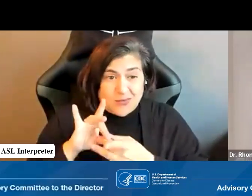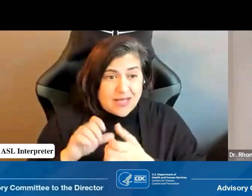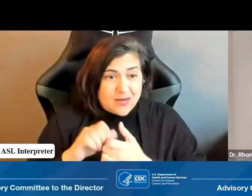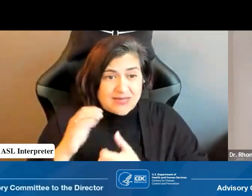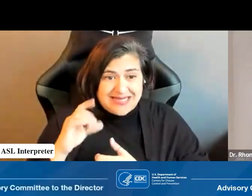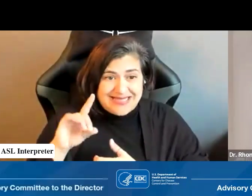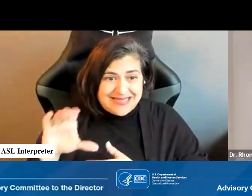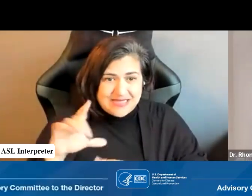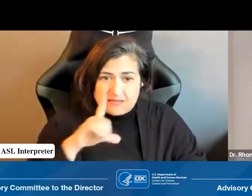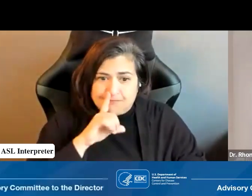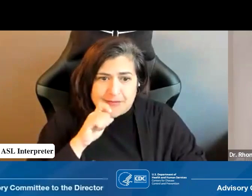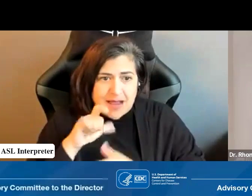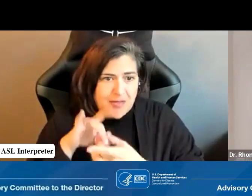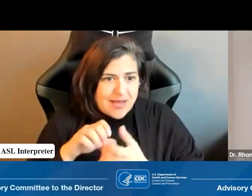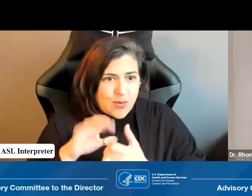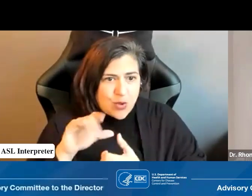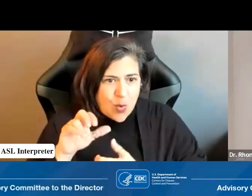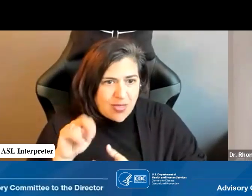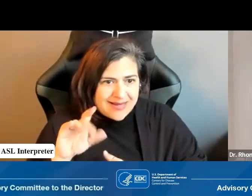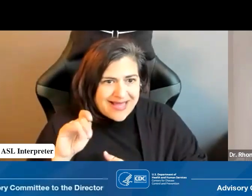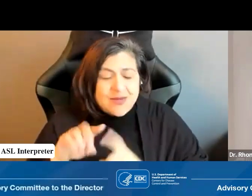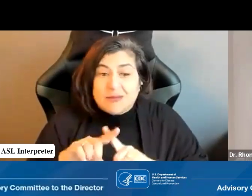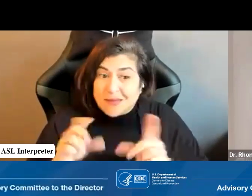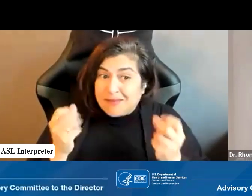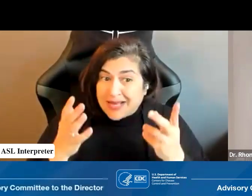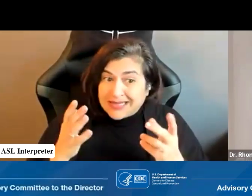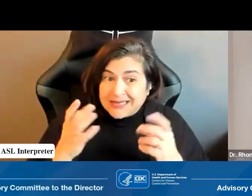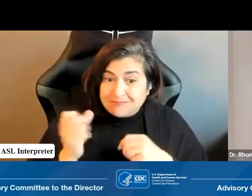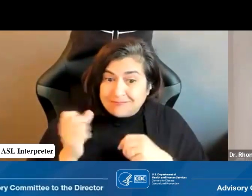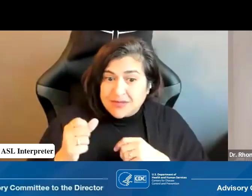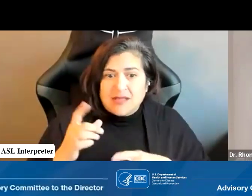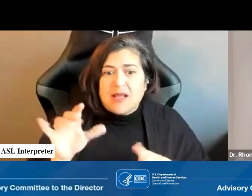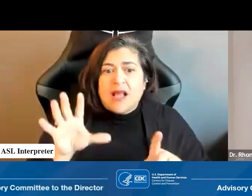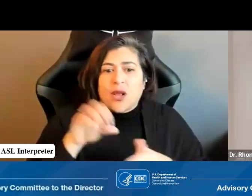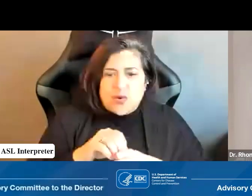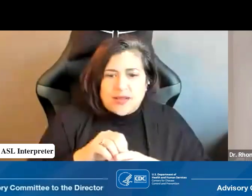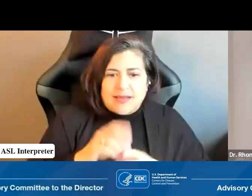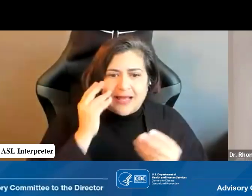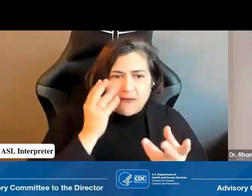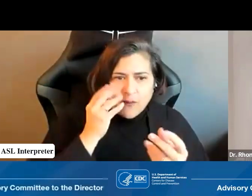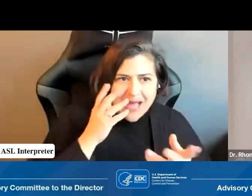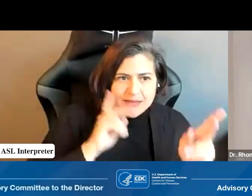but there's probably a lot of them that do, including the informatics people, the epidemiologists, et cetera, et cetera.